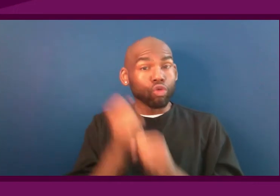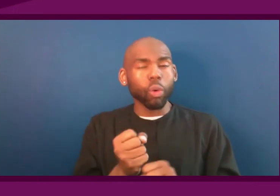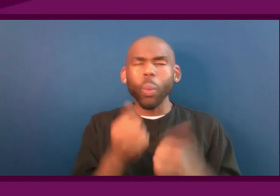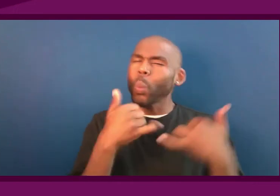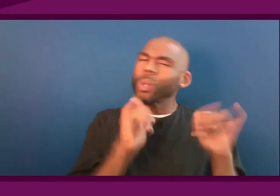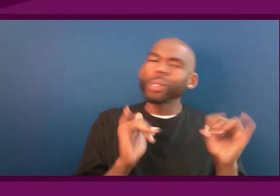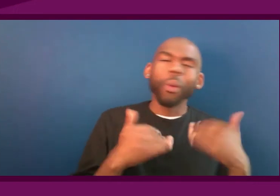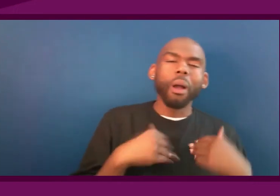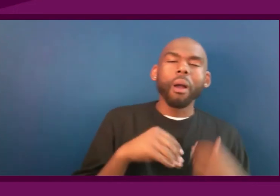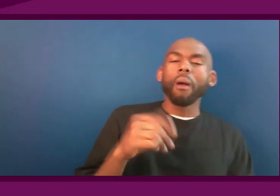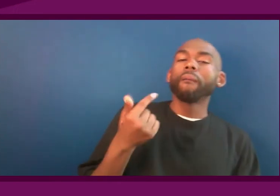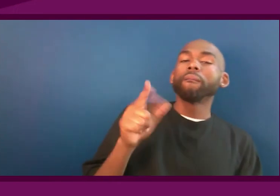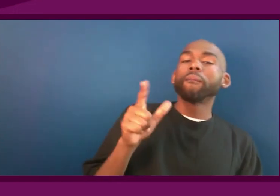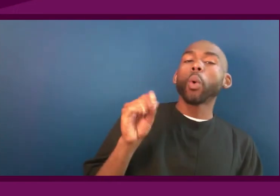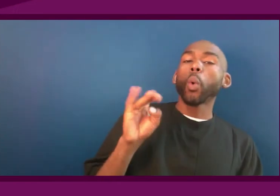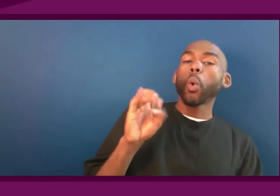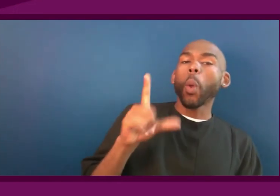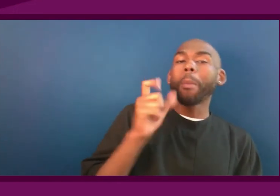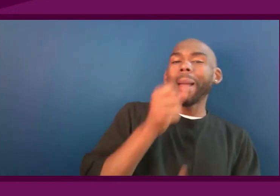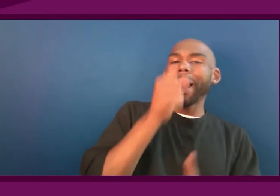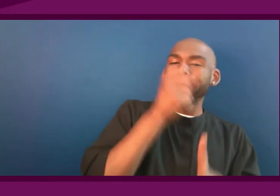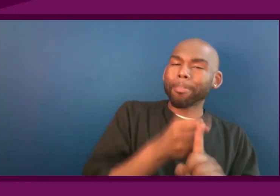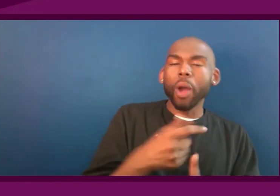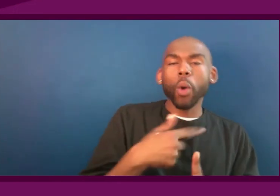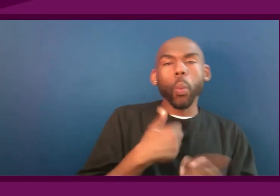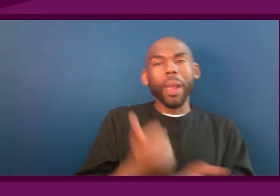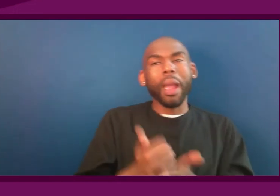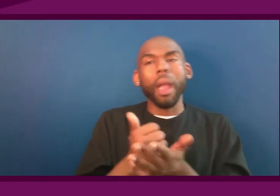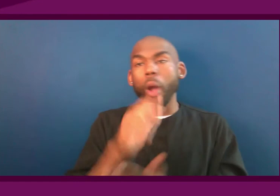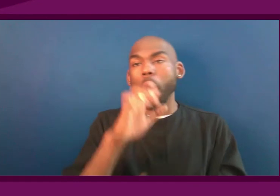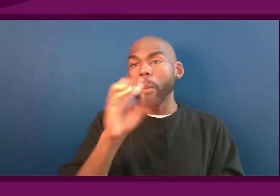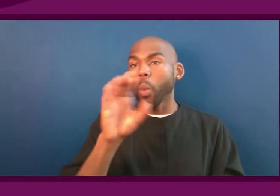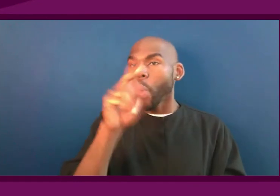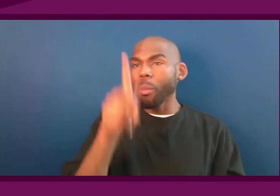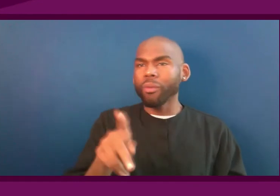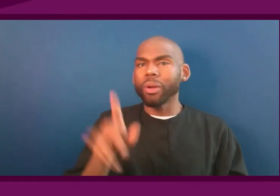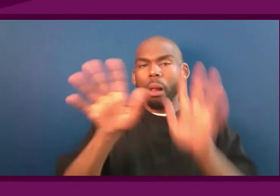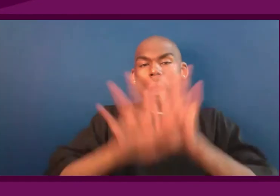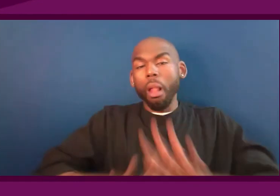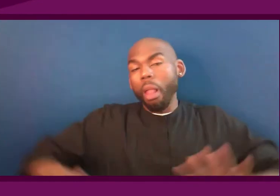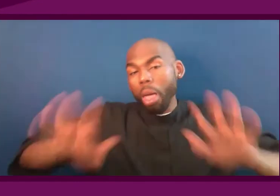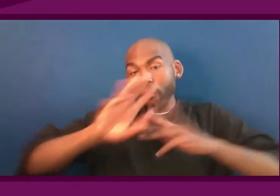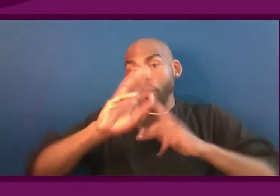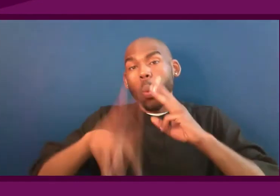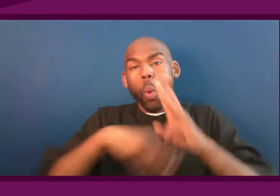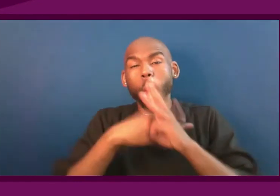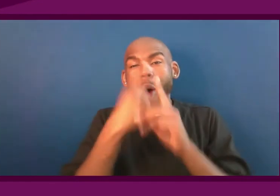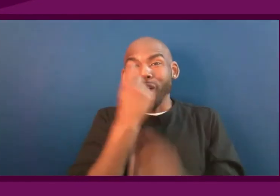Why do you think it is that disability inclusion tends to be so lacking in society